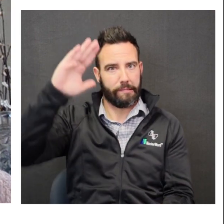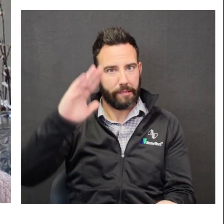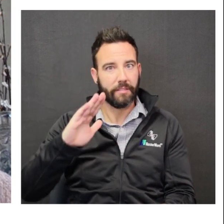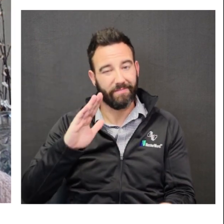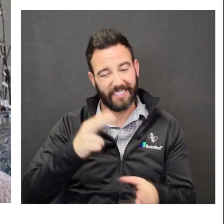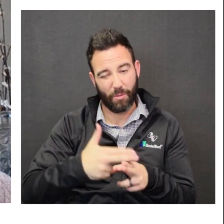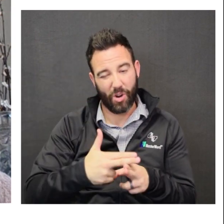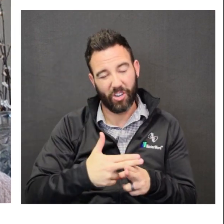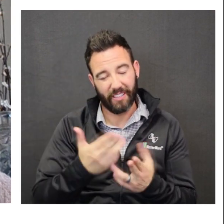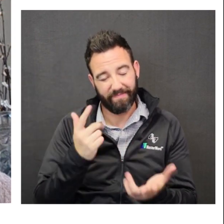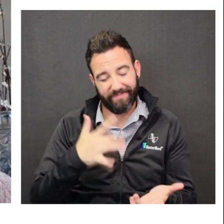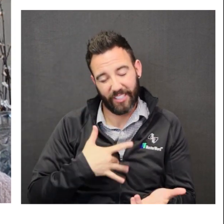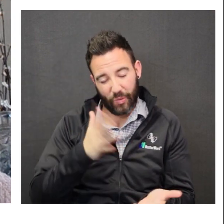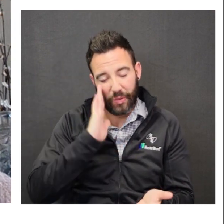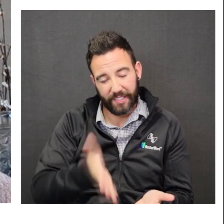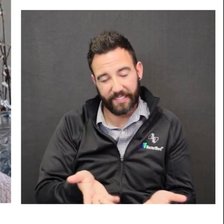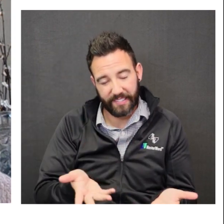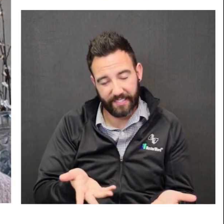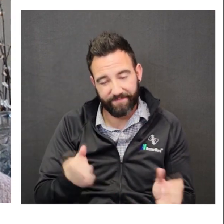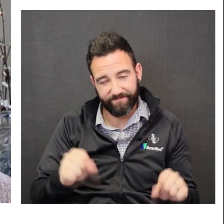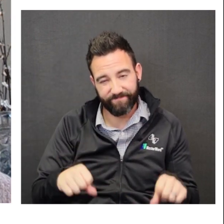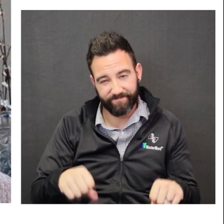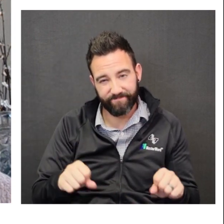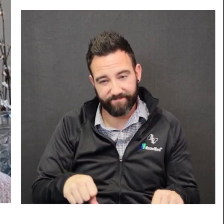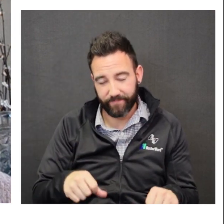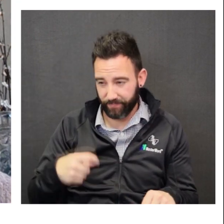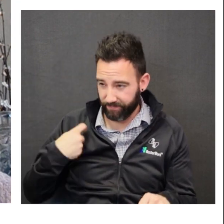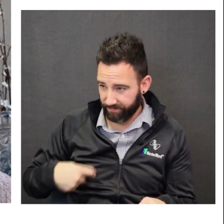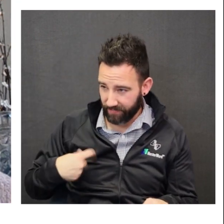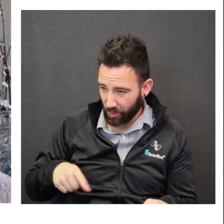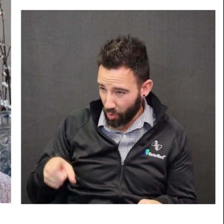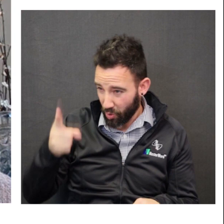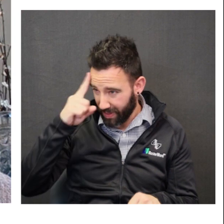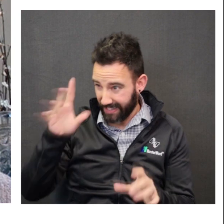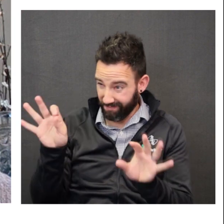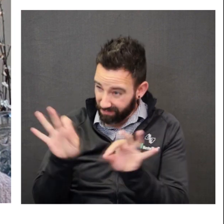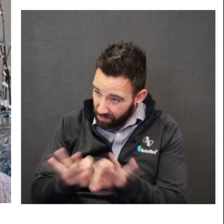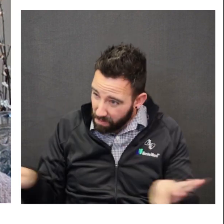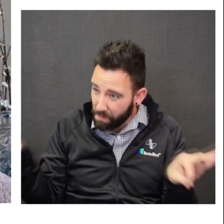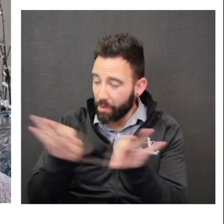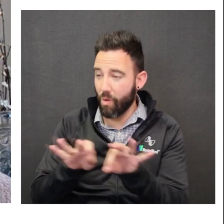So it's critically important that interpreters stay in